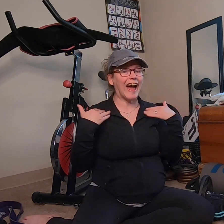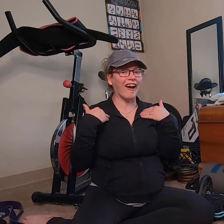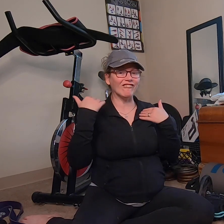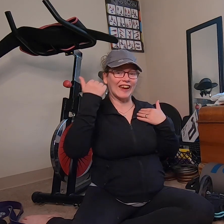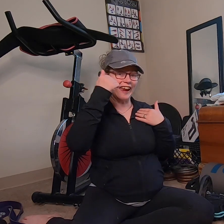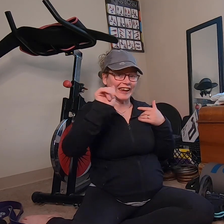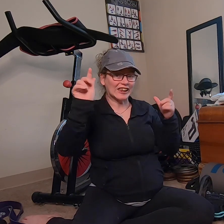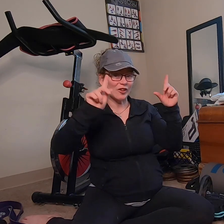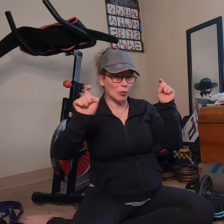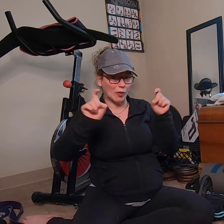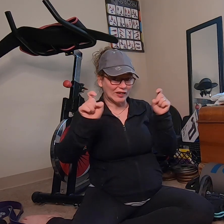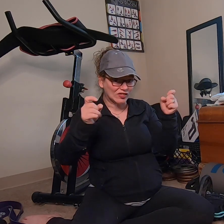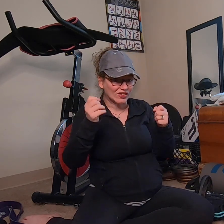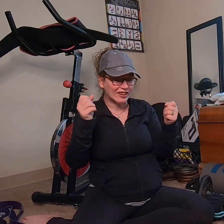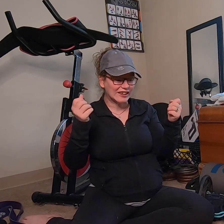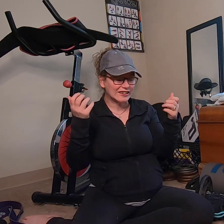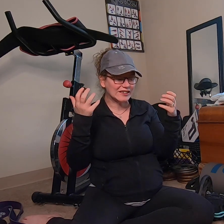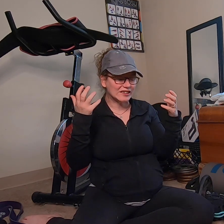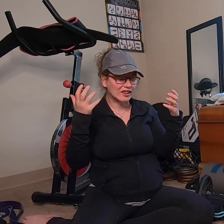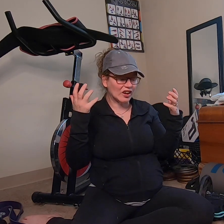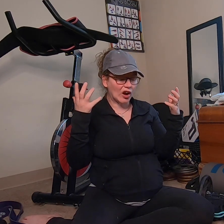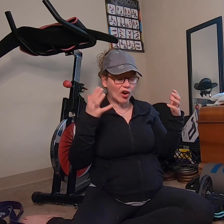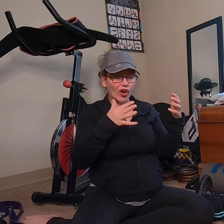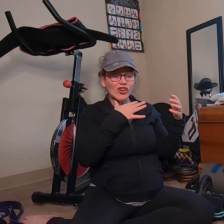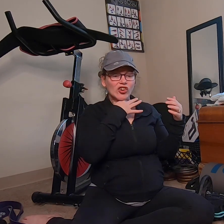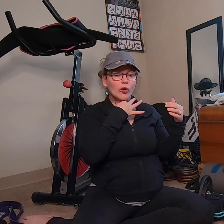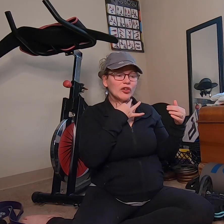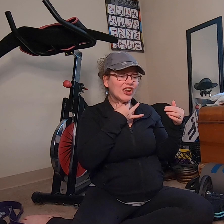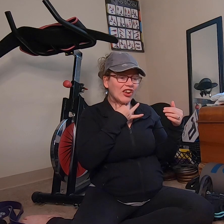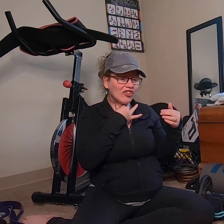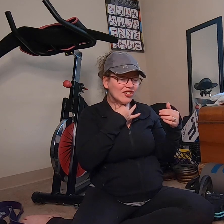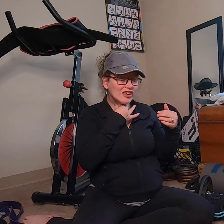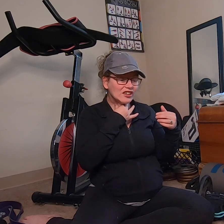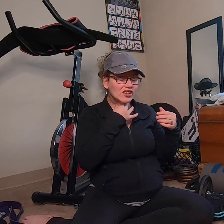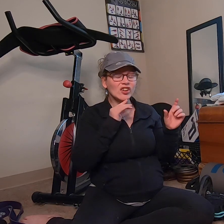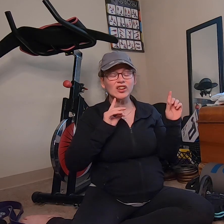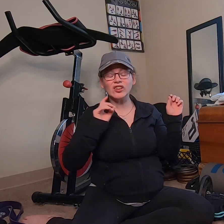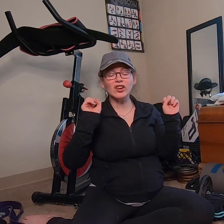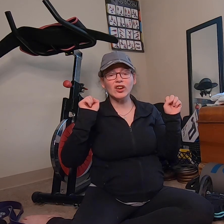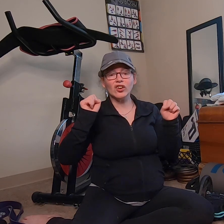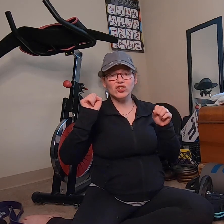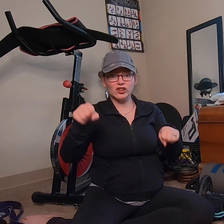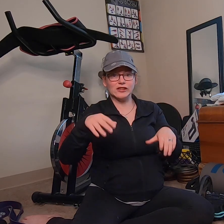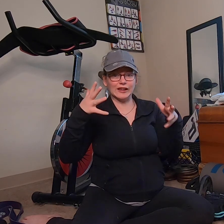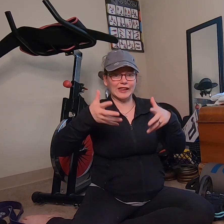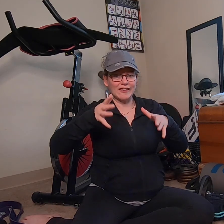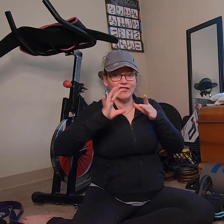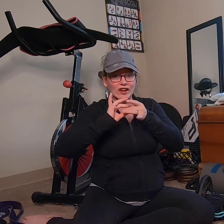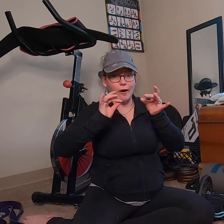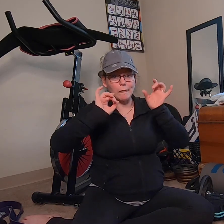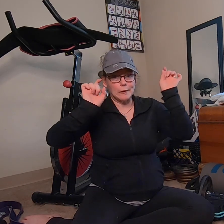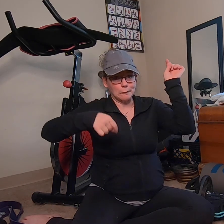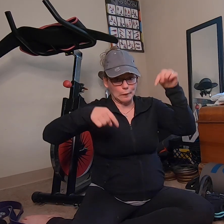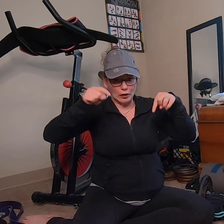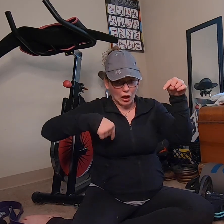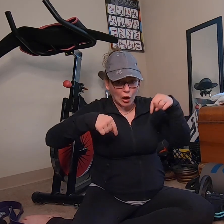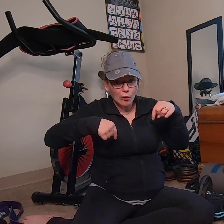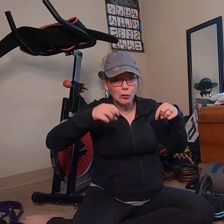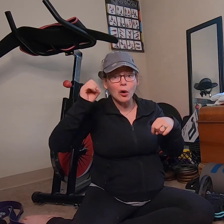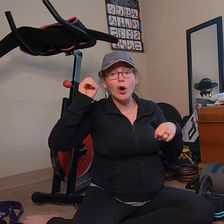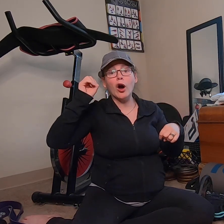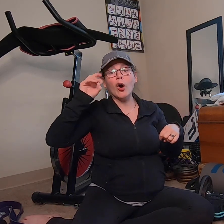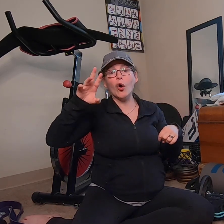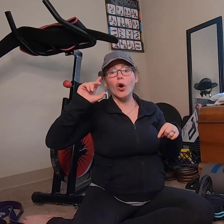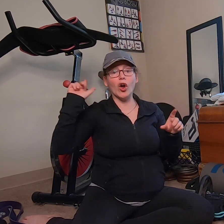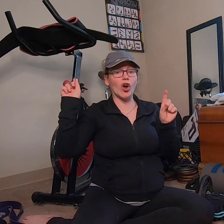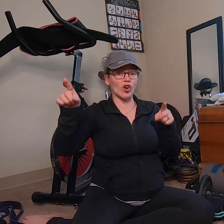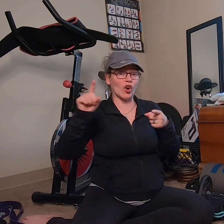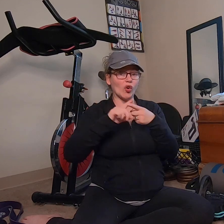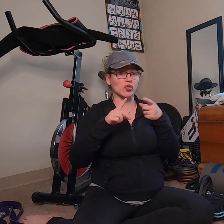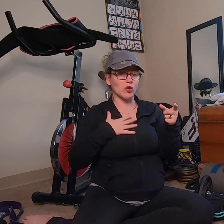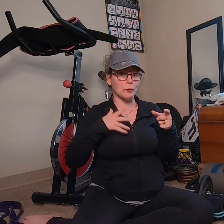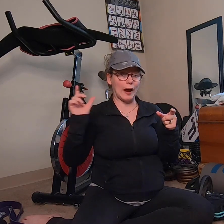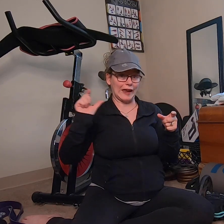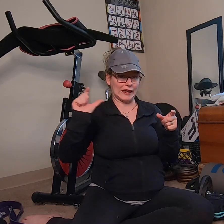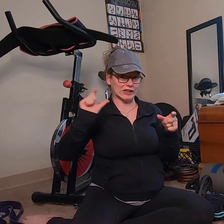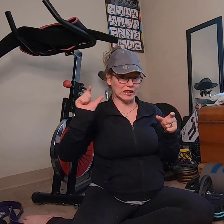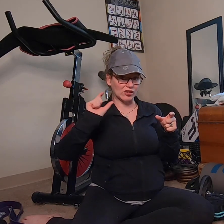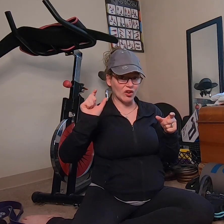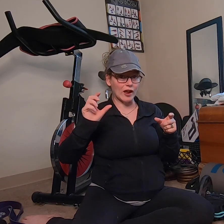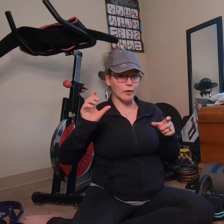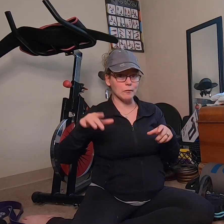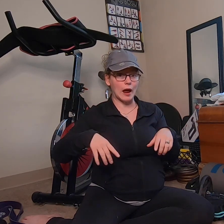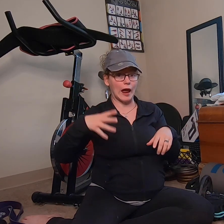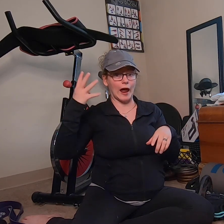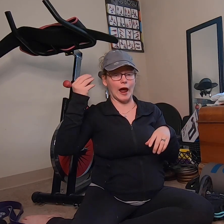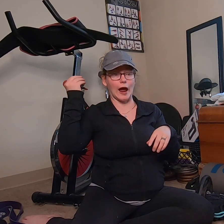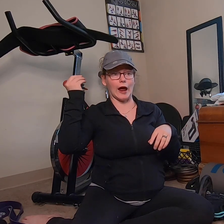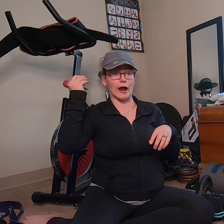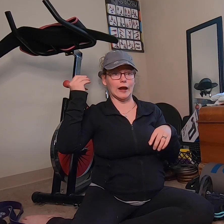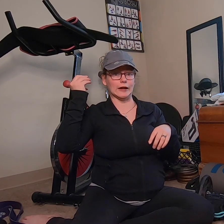you have any questions or you're curious you can leave the comments below or go to my Instagram and